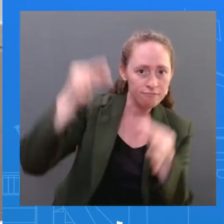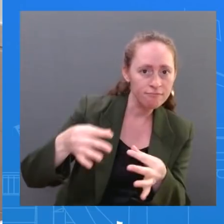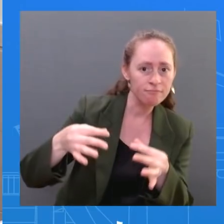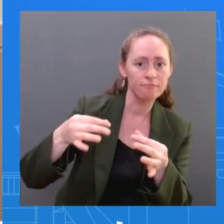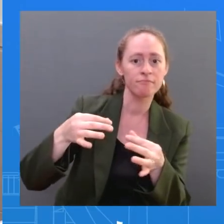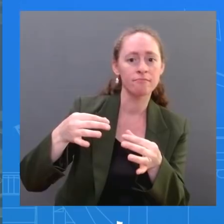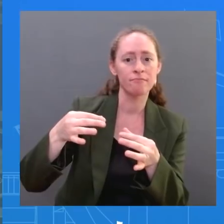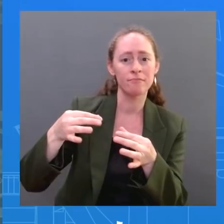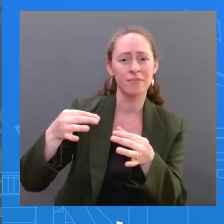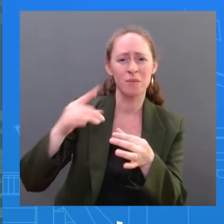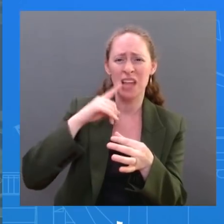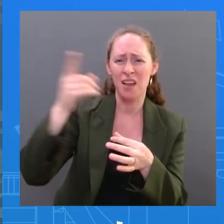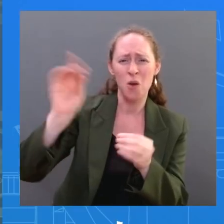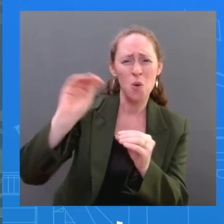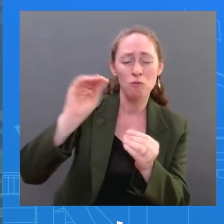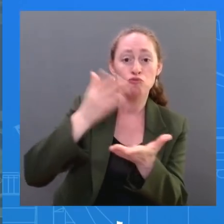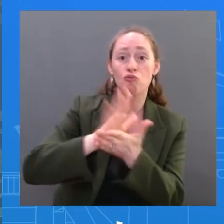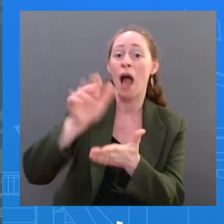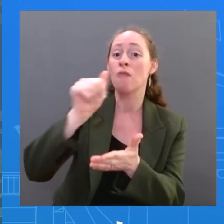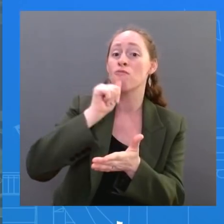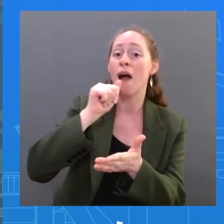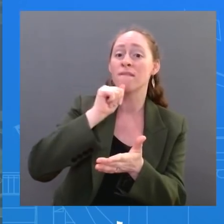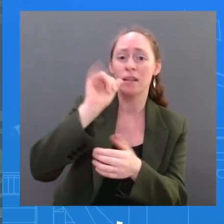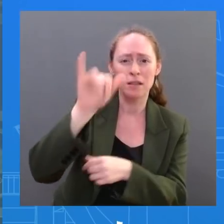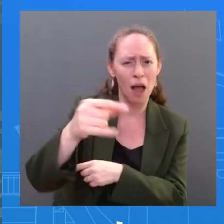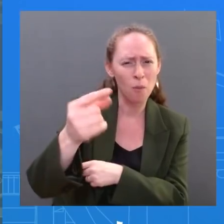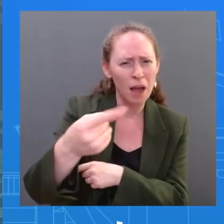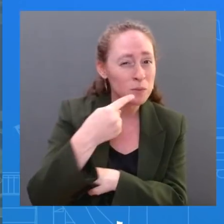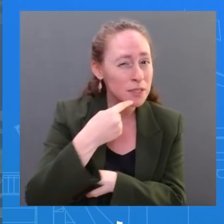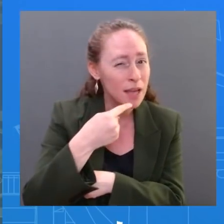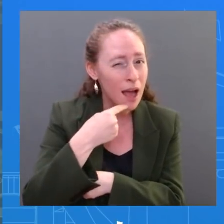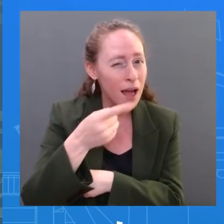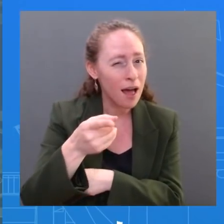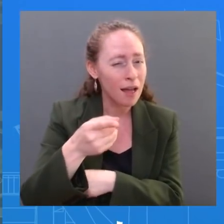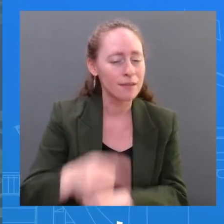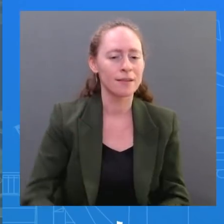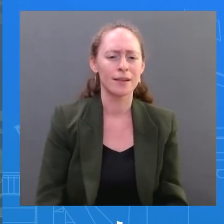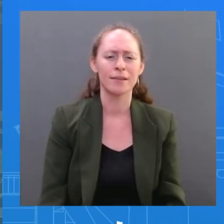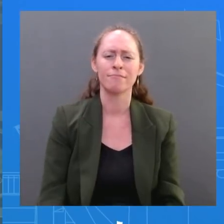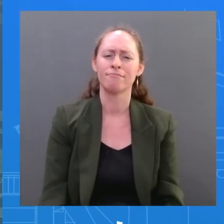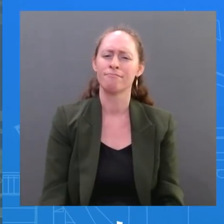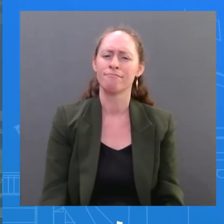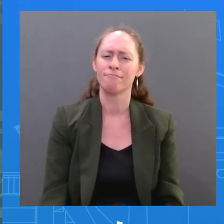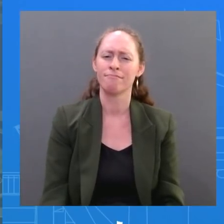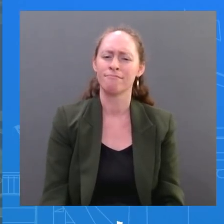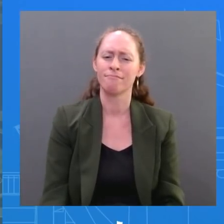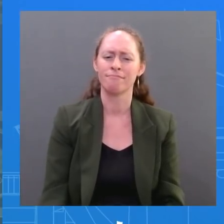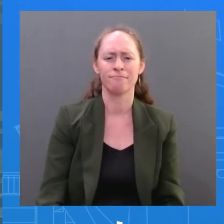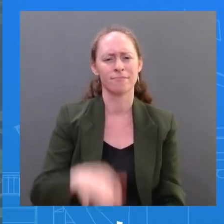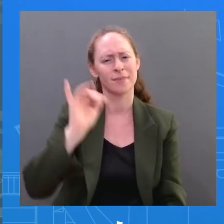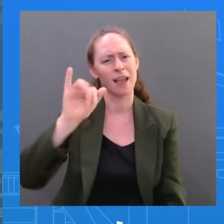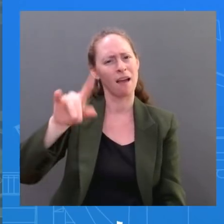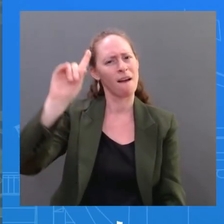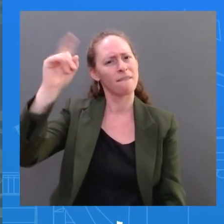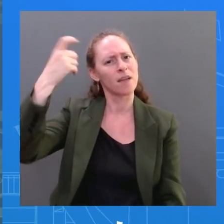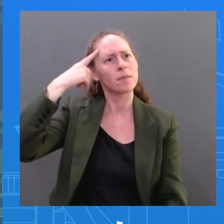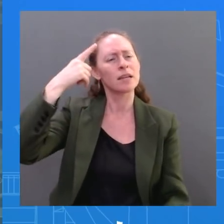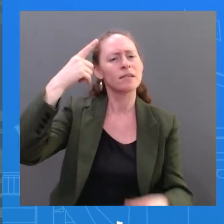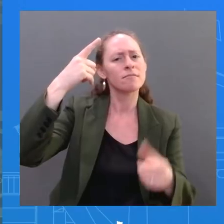this is -- people have the right -- this is what a democracy is. People have the right -- The Press: Do people have a right to privacy? Ms. Jean-Pierre: Of course, people have a right to privacy,